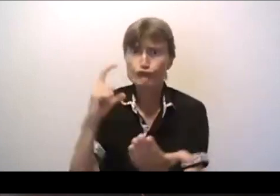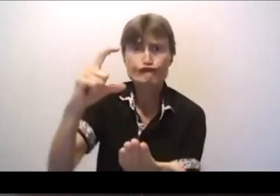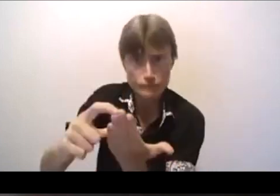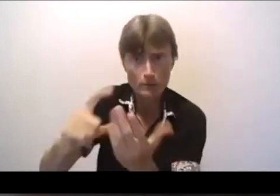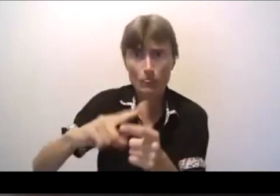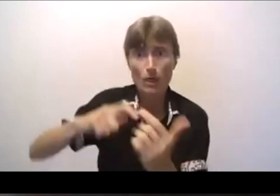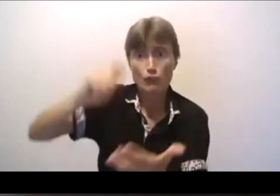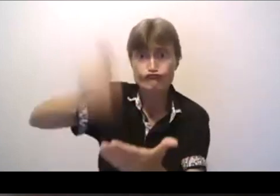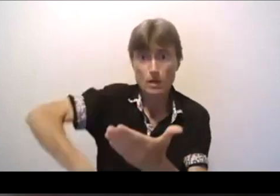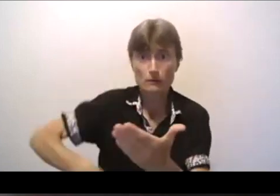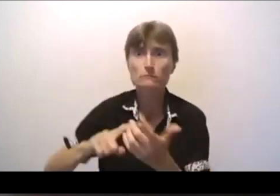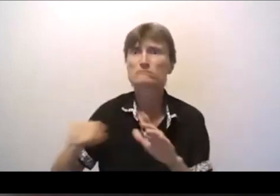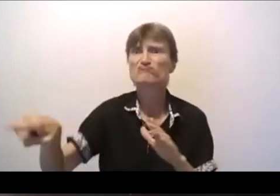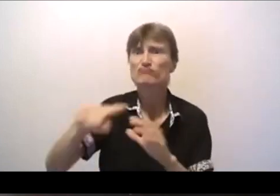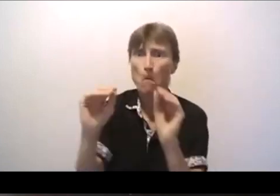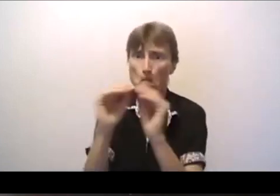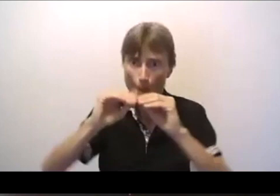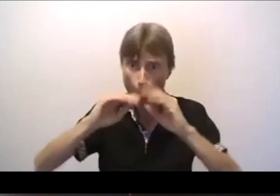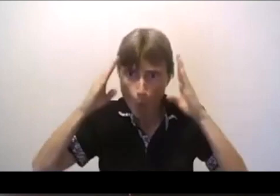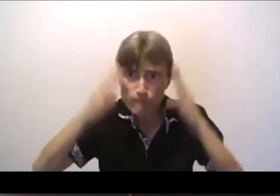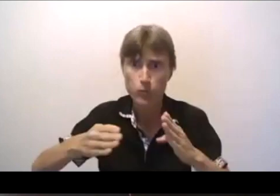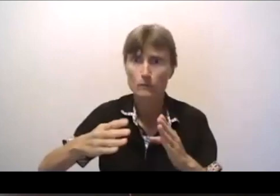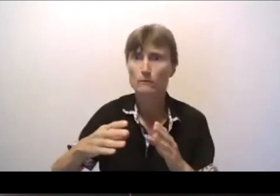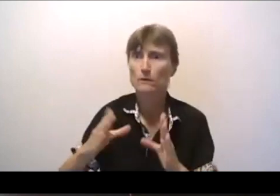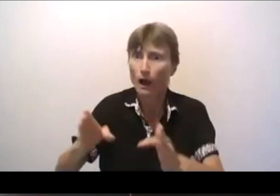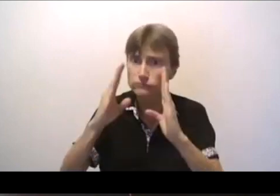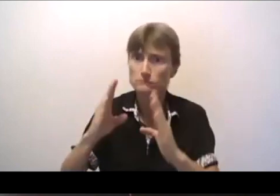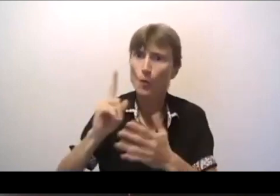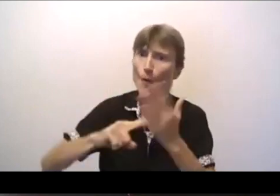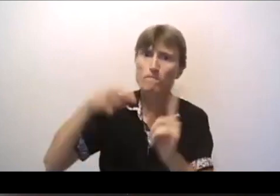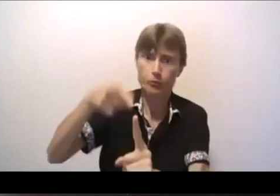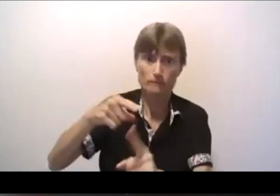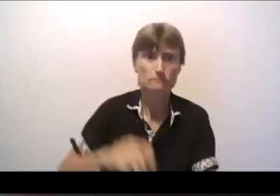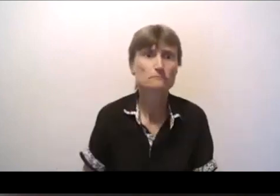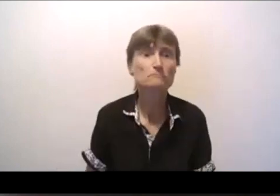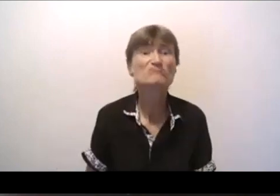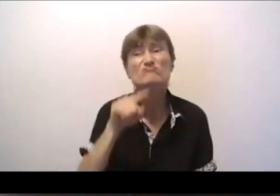could you go ahead matt so this is just a couple film pieces of me doing things